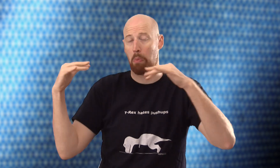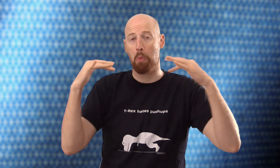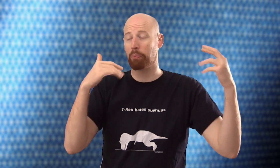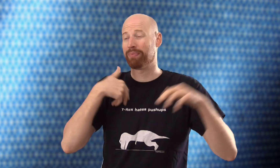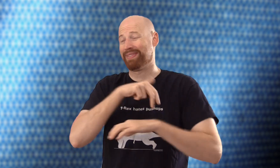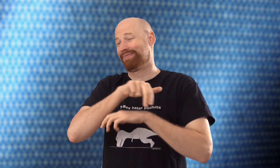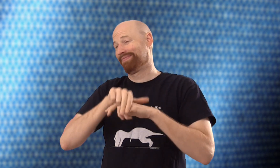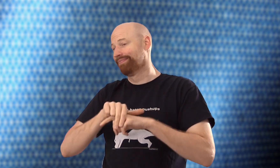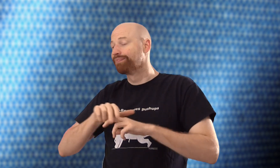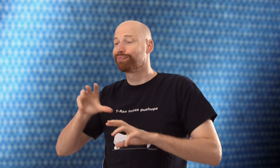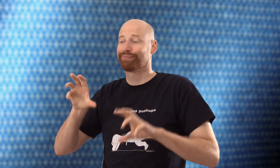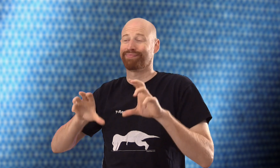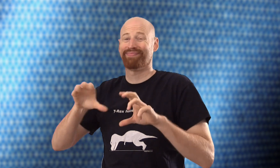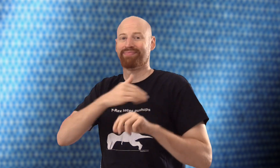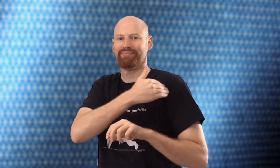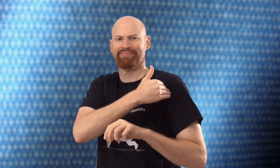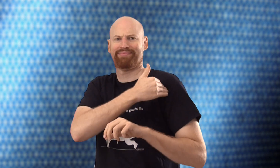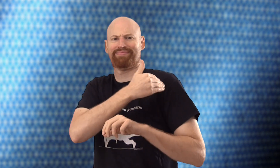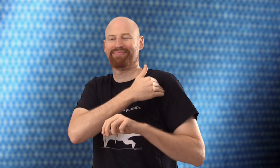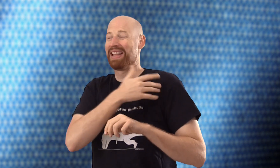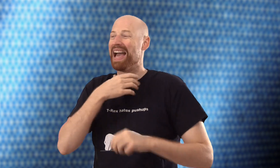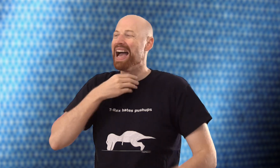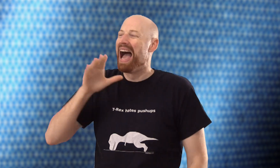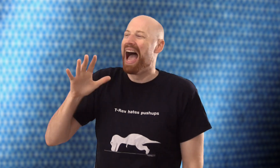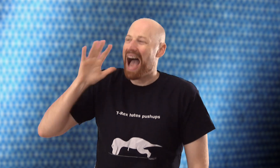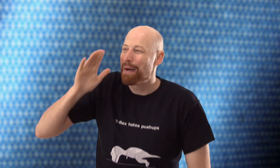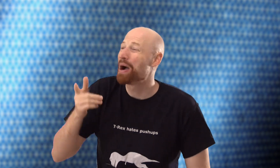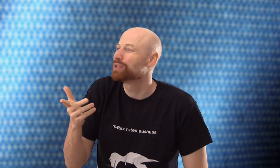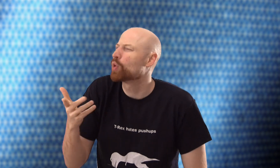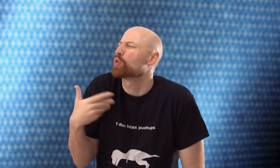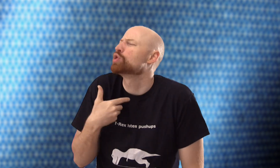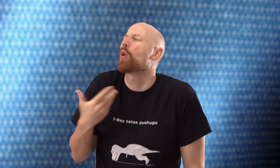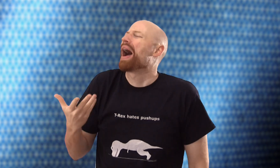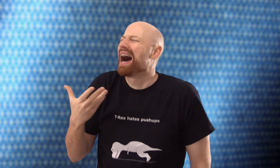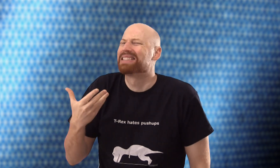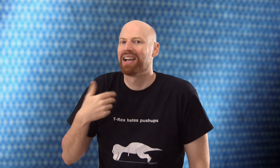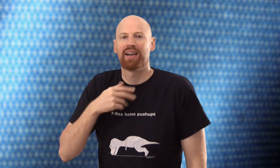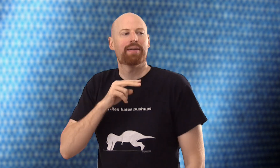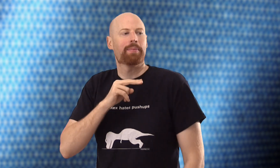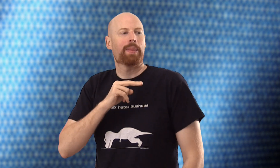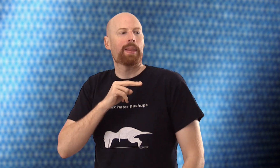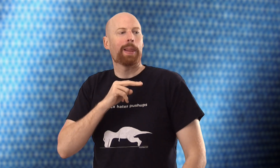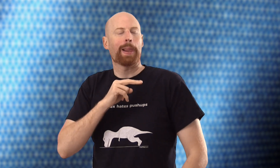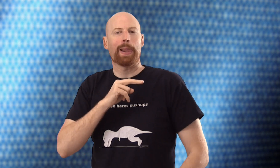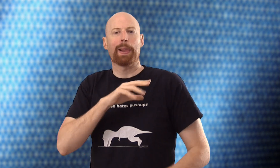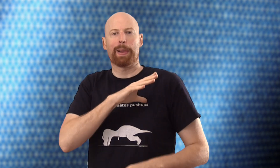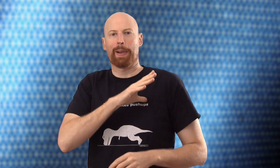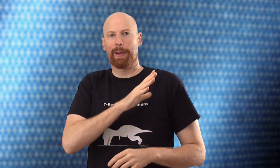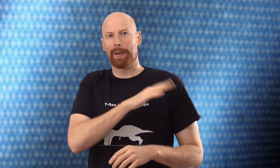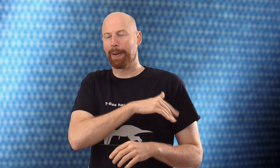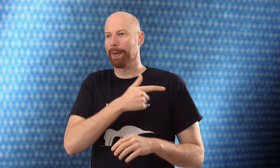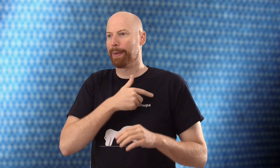described, sat down and started conversing. During the signed conversation, the non-signing fellow kept